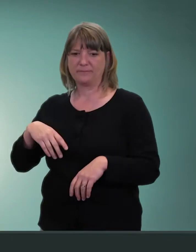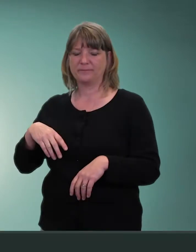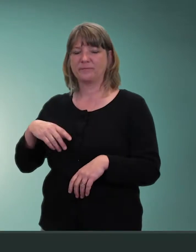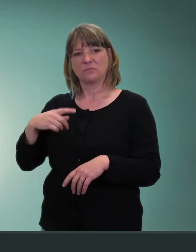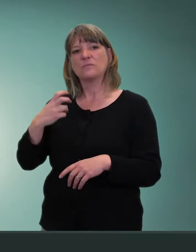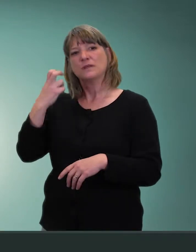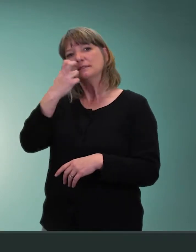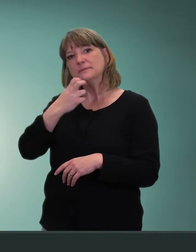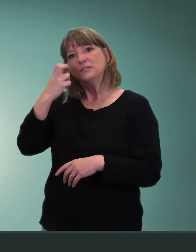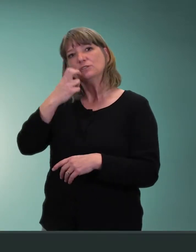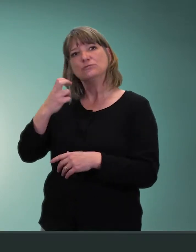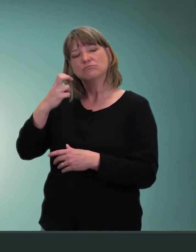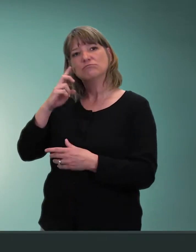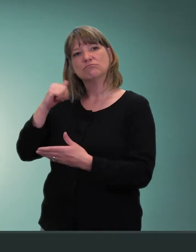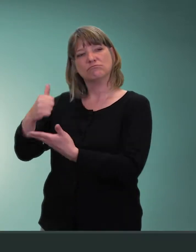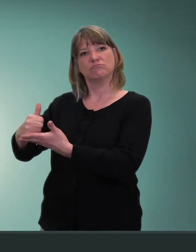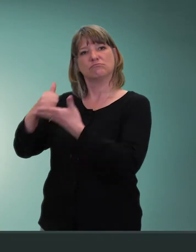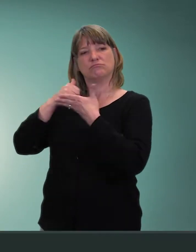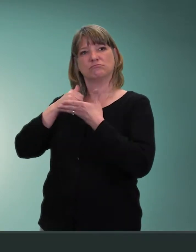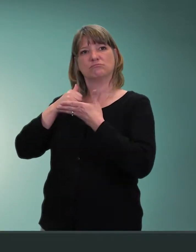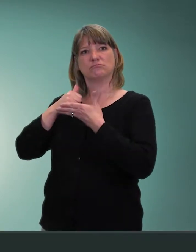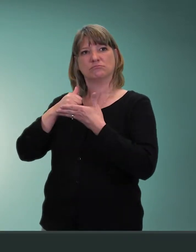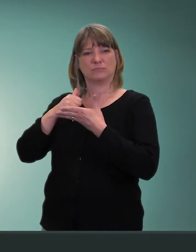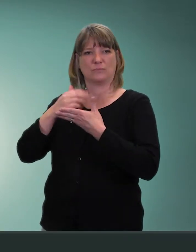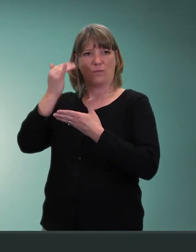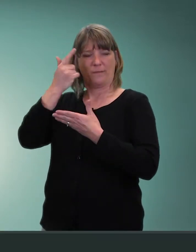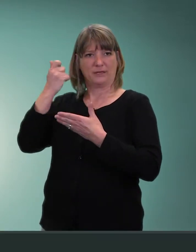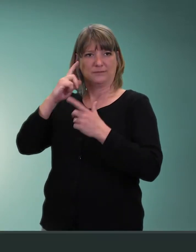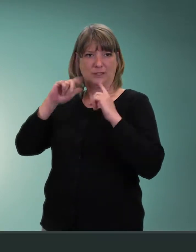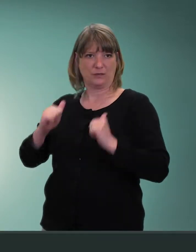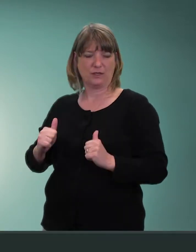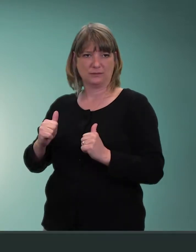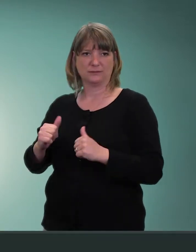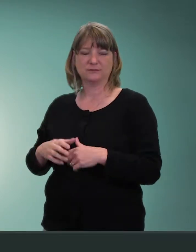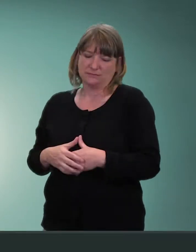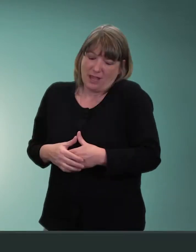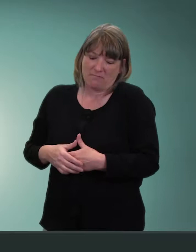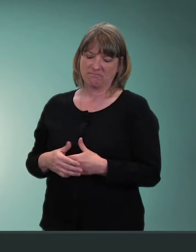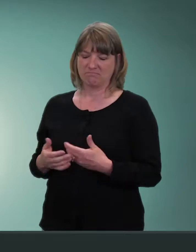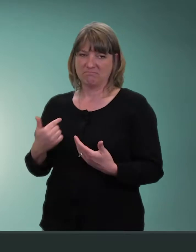I believe that the speech really did help me, especially with hearing loss.